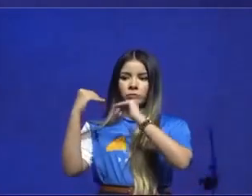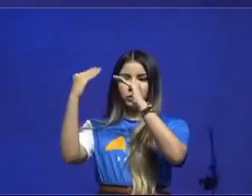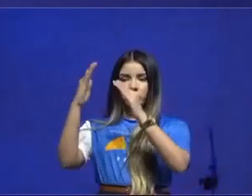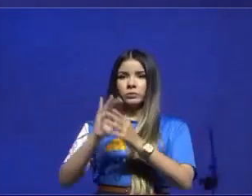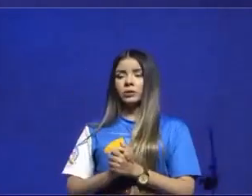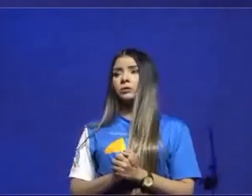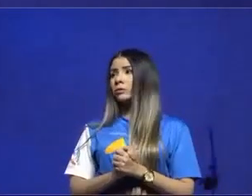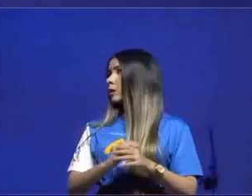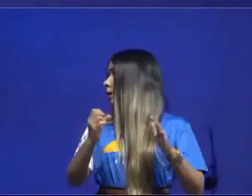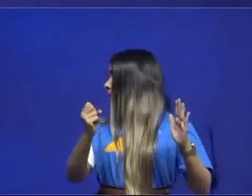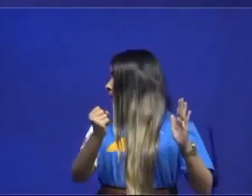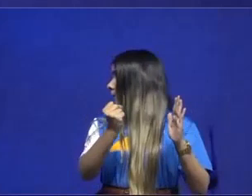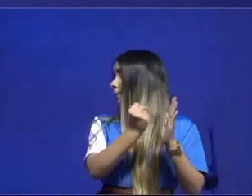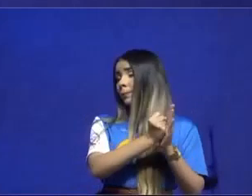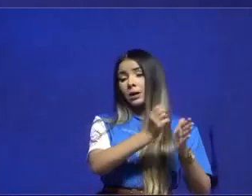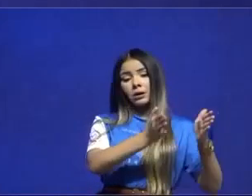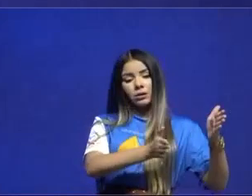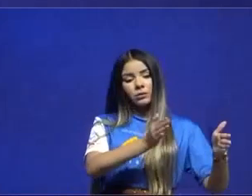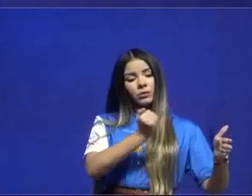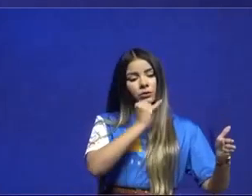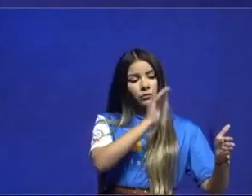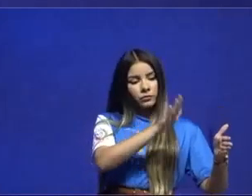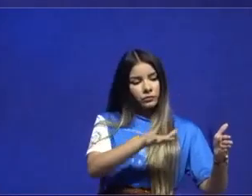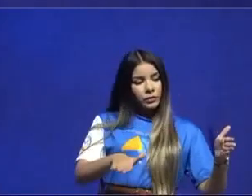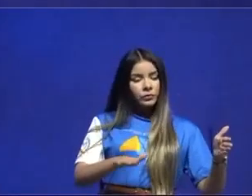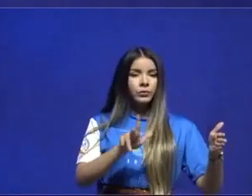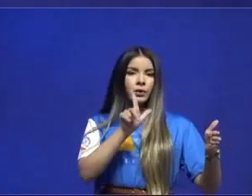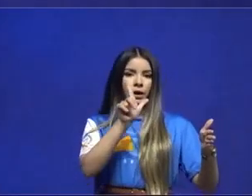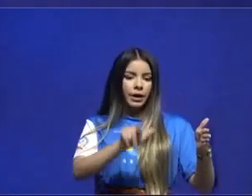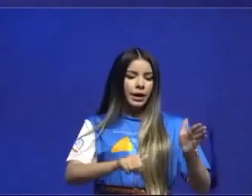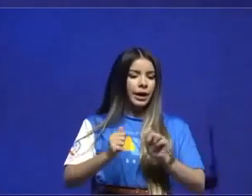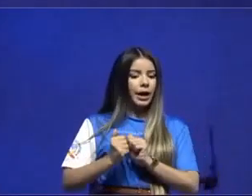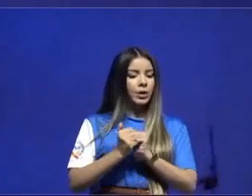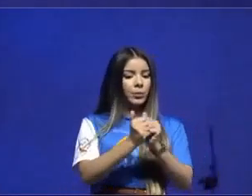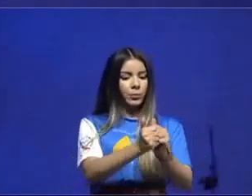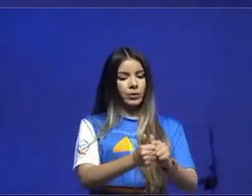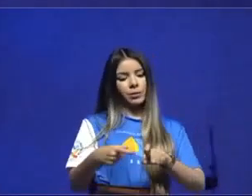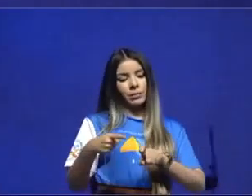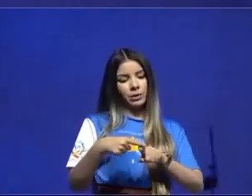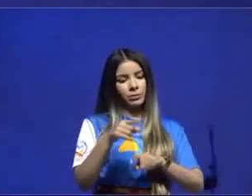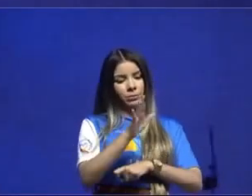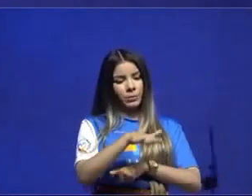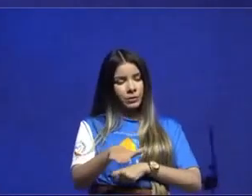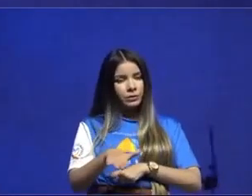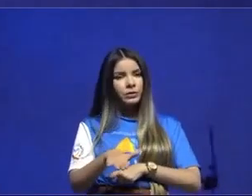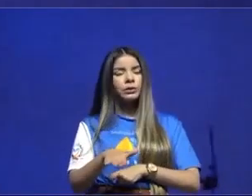Child Development Milestones are usually monitored by the pediatrician by the general practitioner